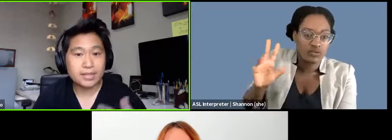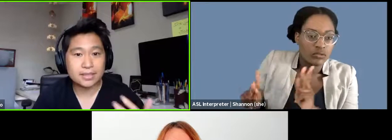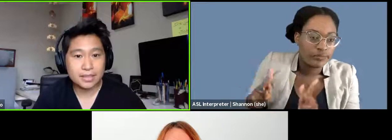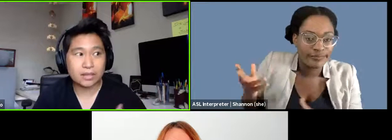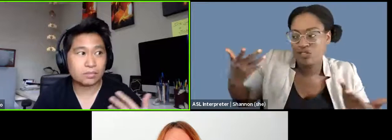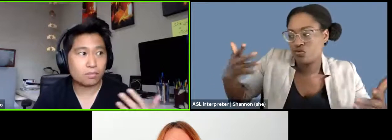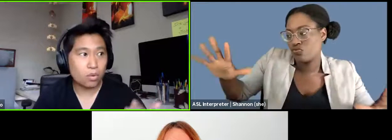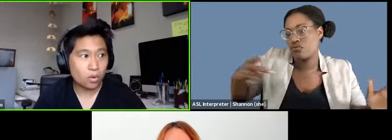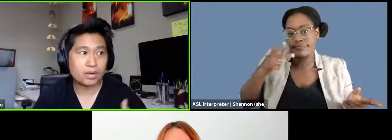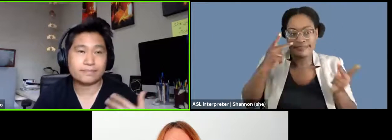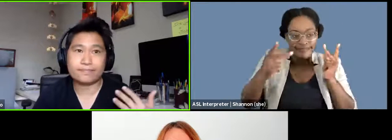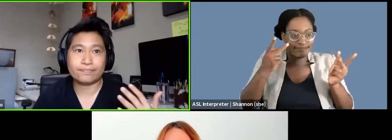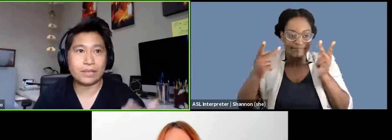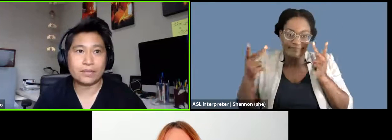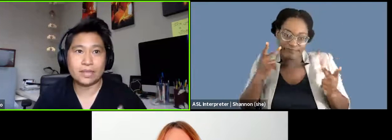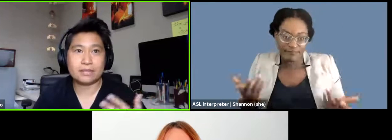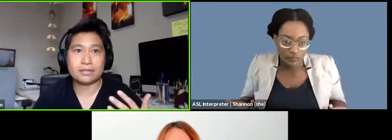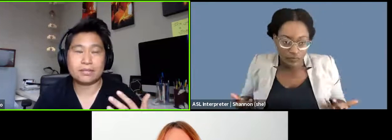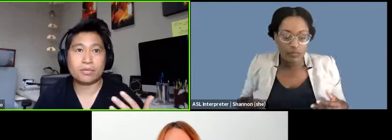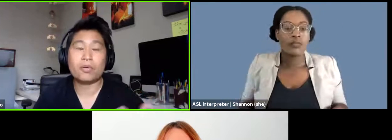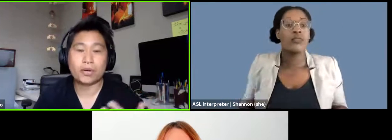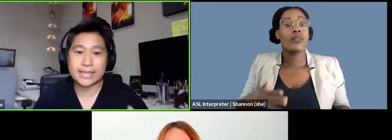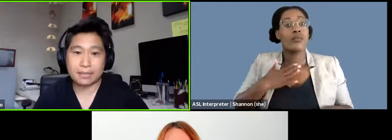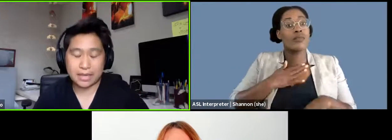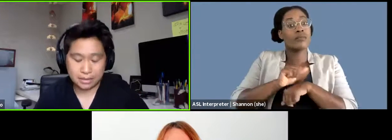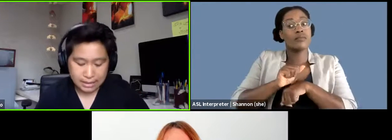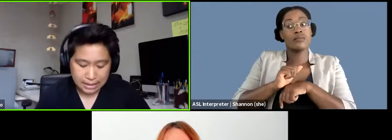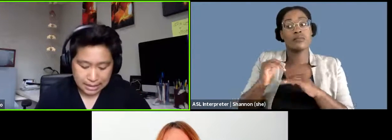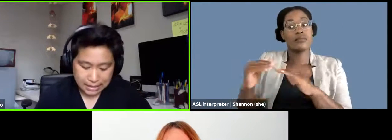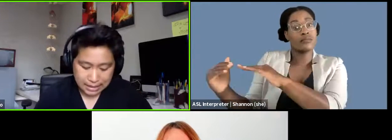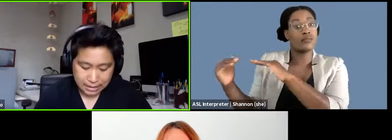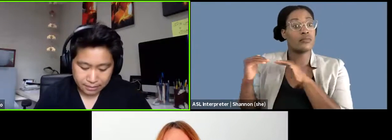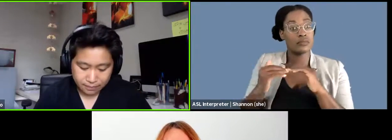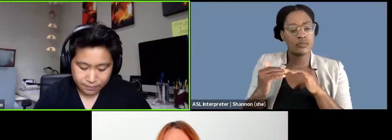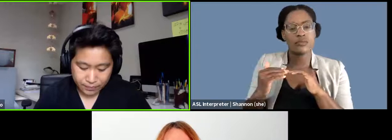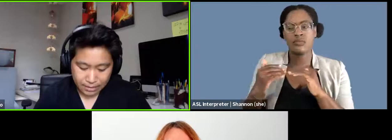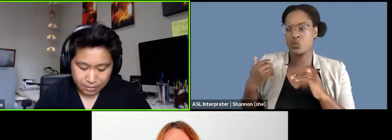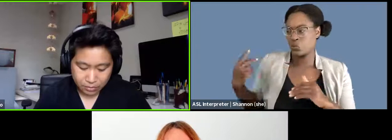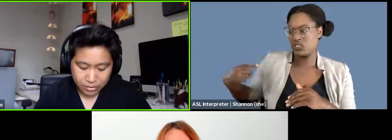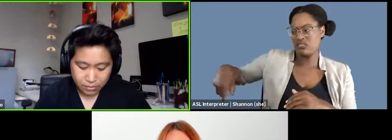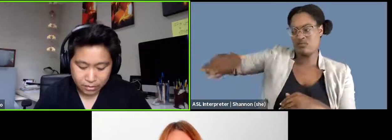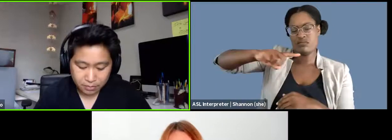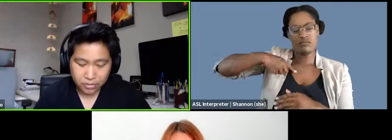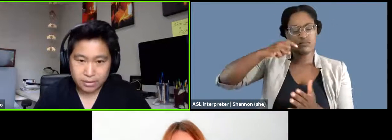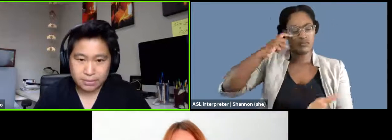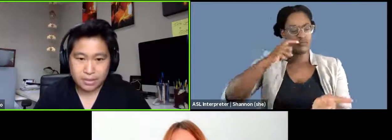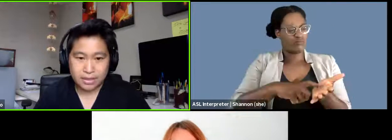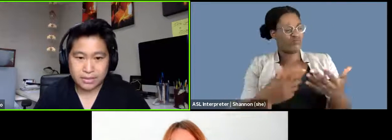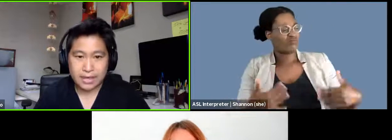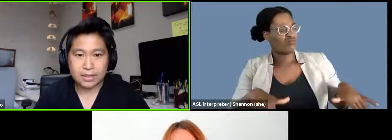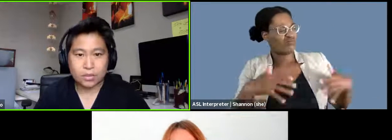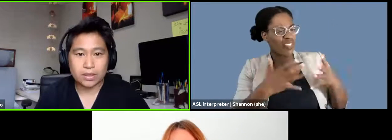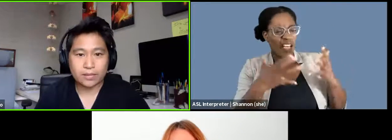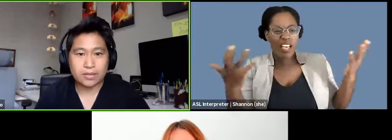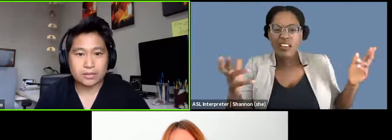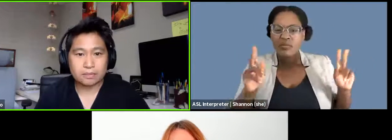to see more of these reports happening. We took it really personally because any one of these